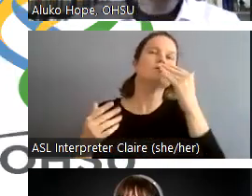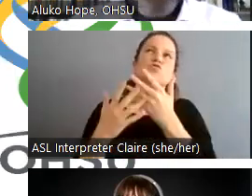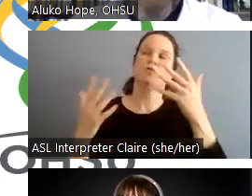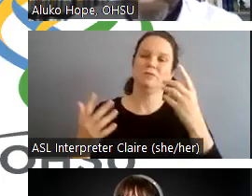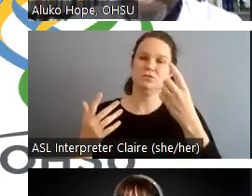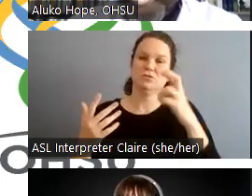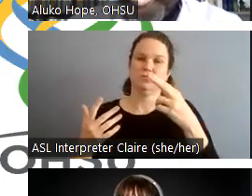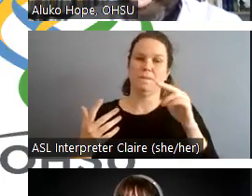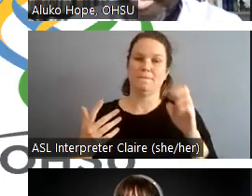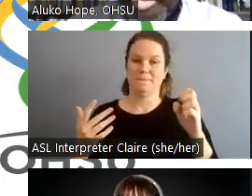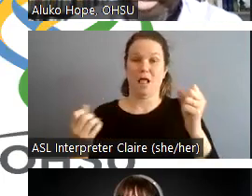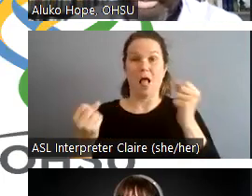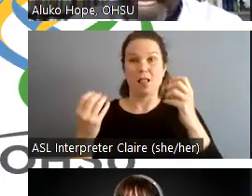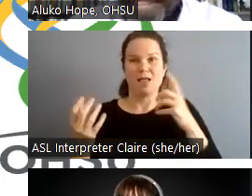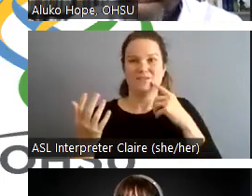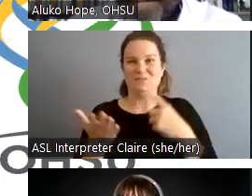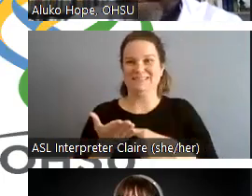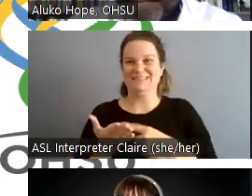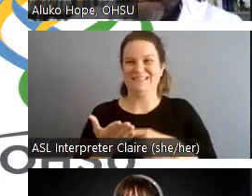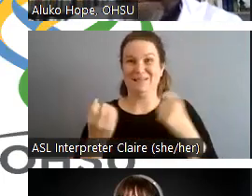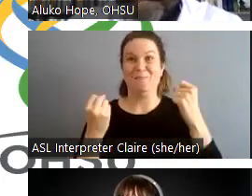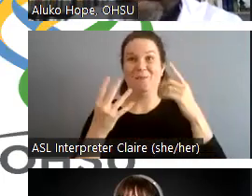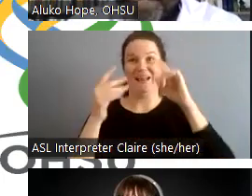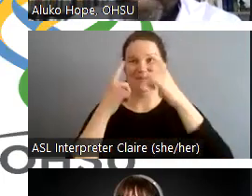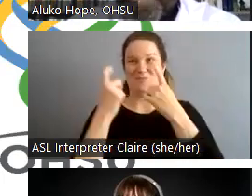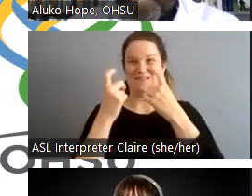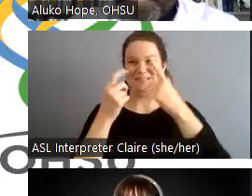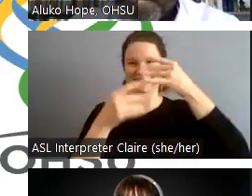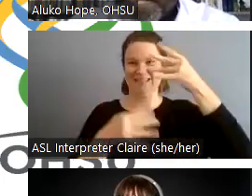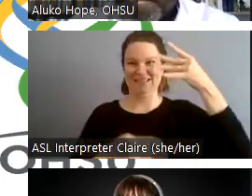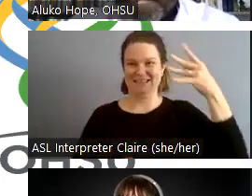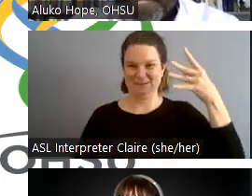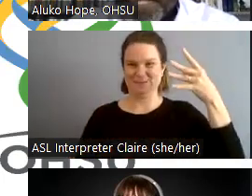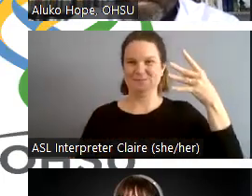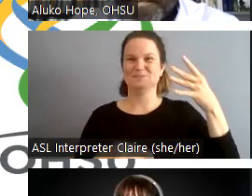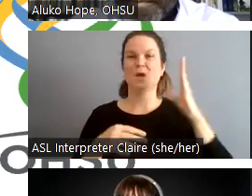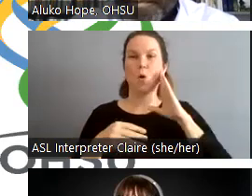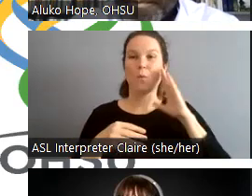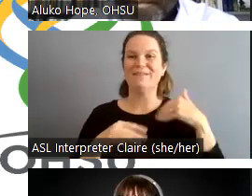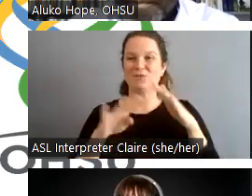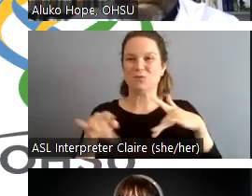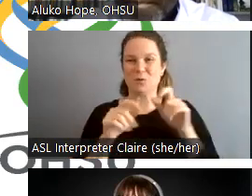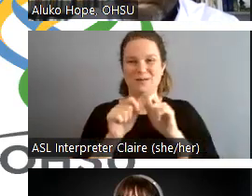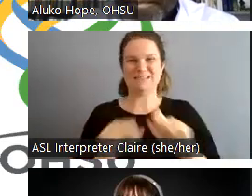know there's a lot to cover, there are a lot of questions coming in. There will